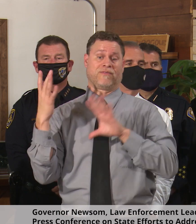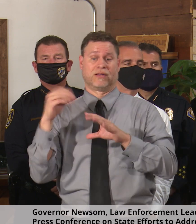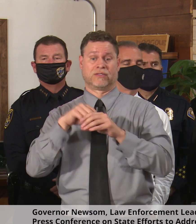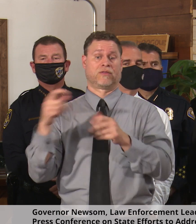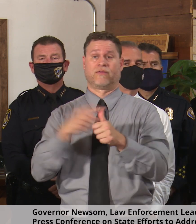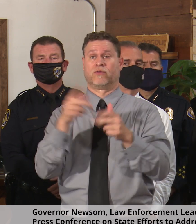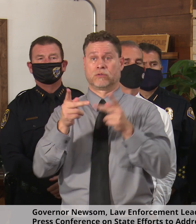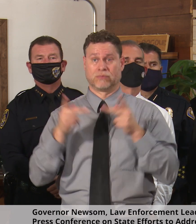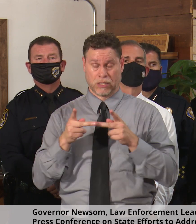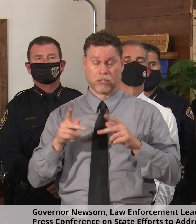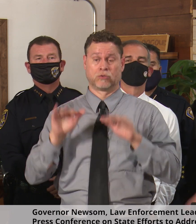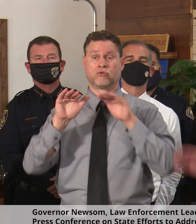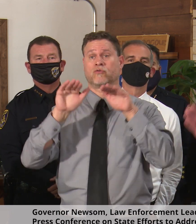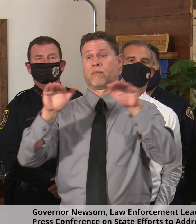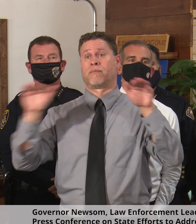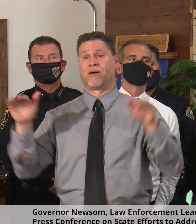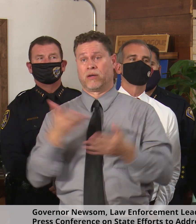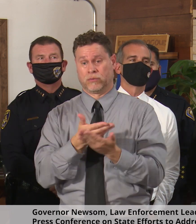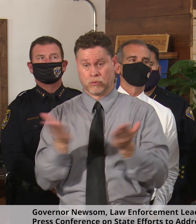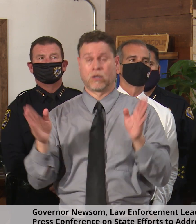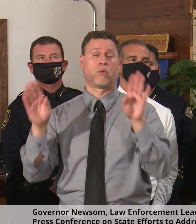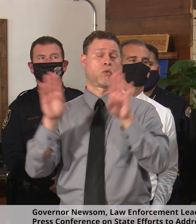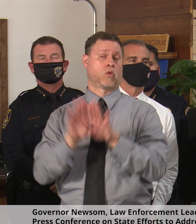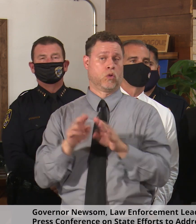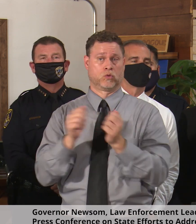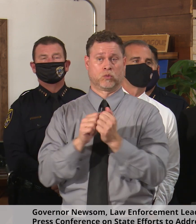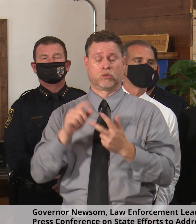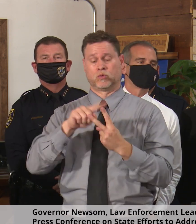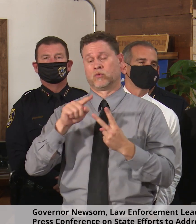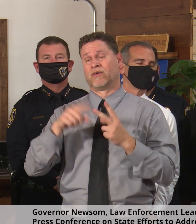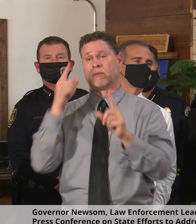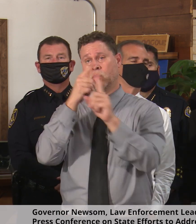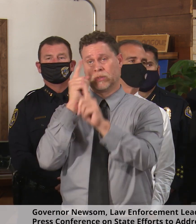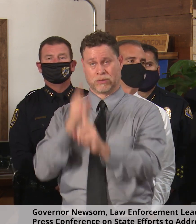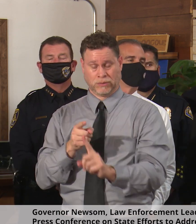and I'll just remind each and every one of you and I'll close with two final points that the state of